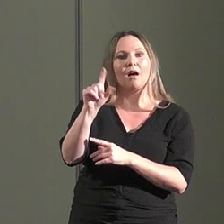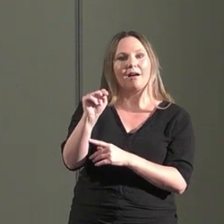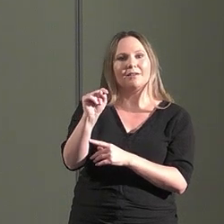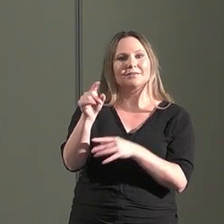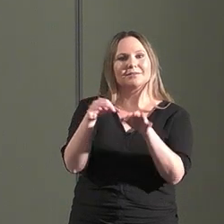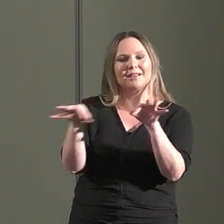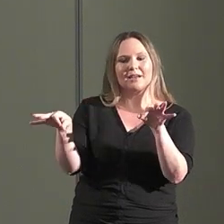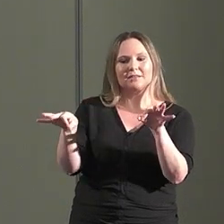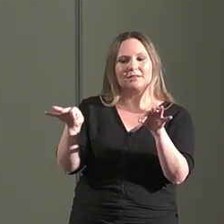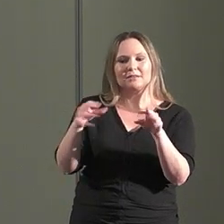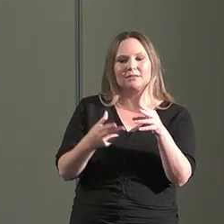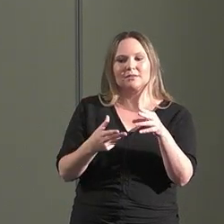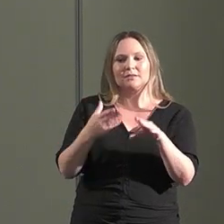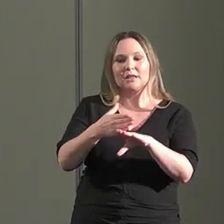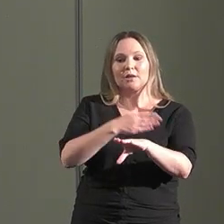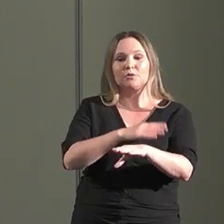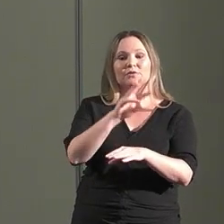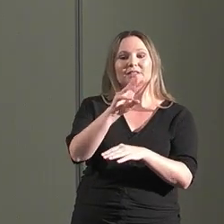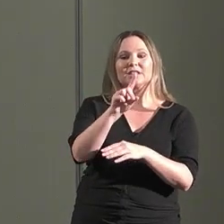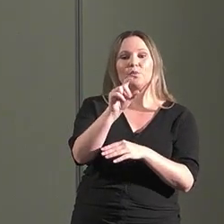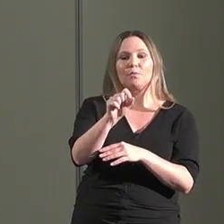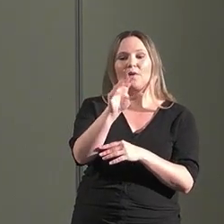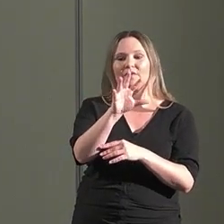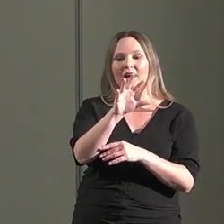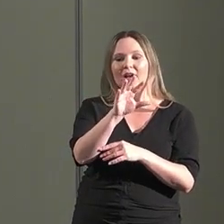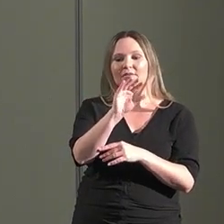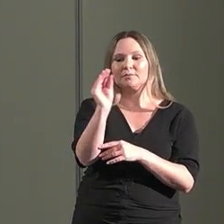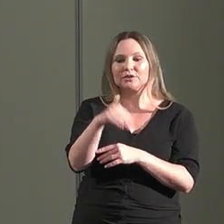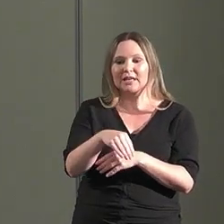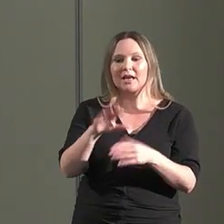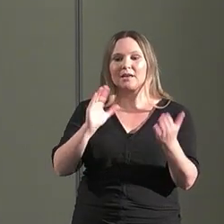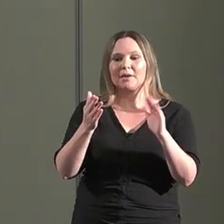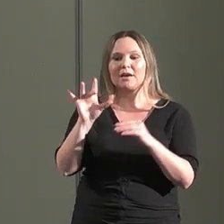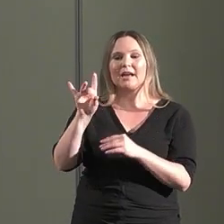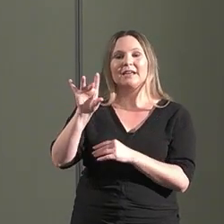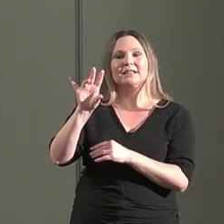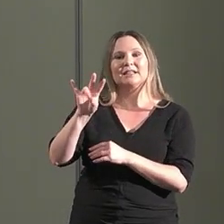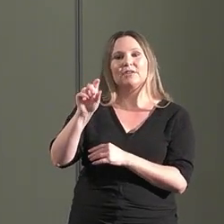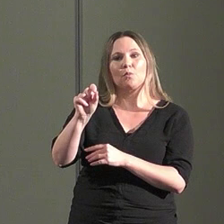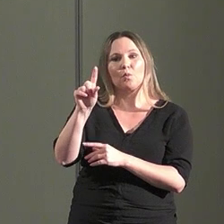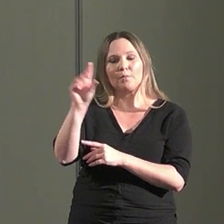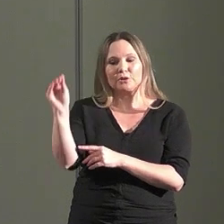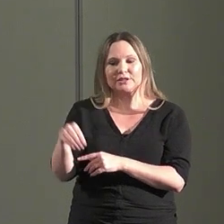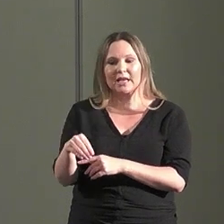61.5 to 87.1%. And form labels 40.7 to 67.8%.